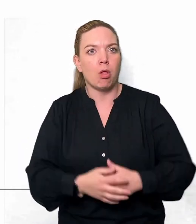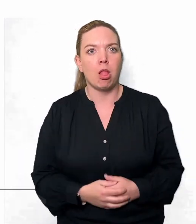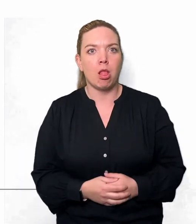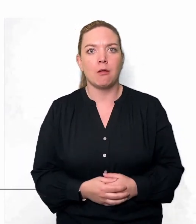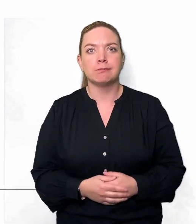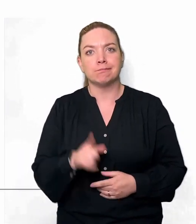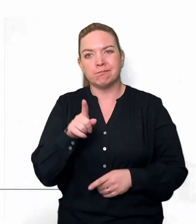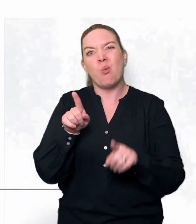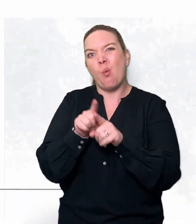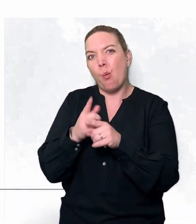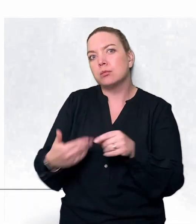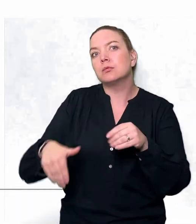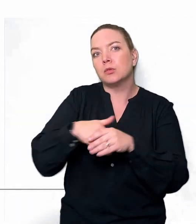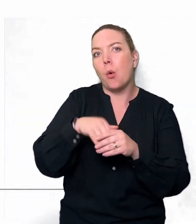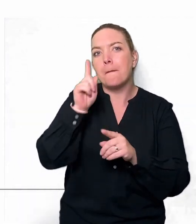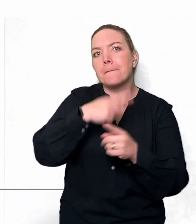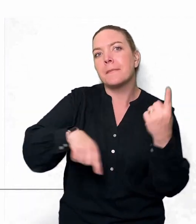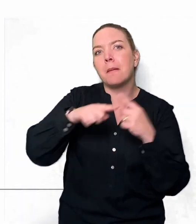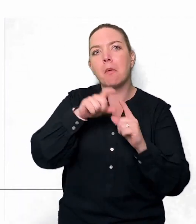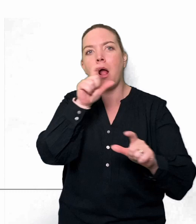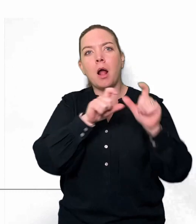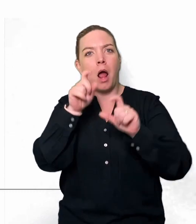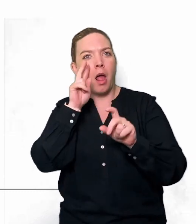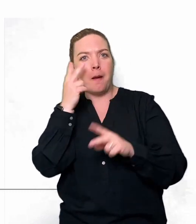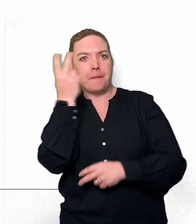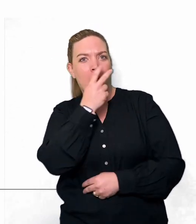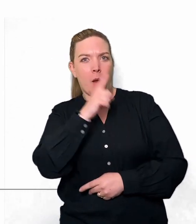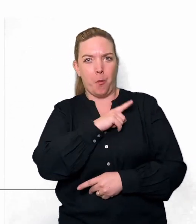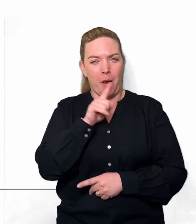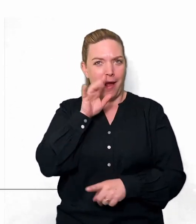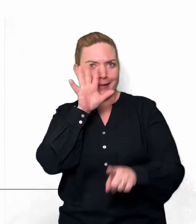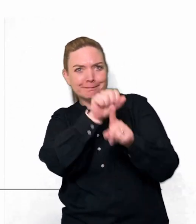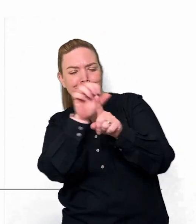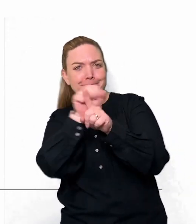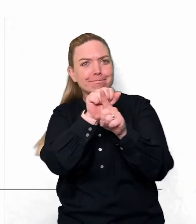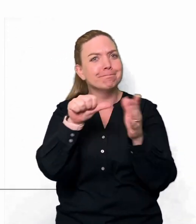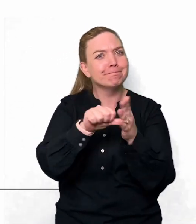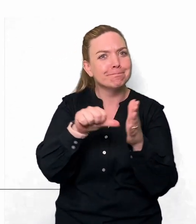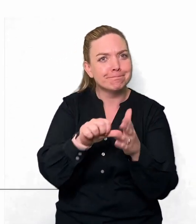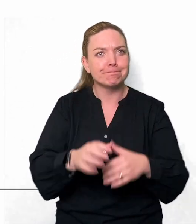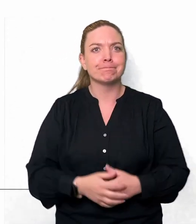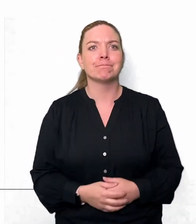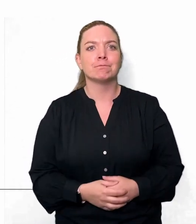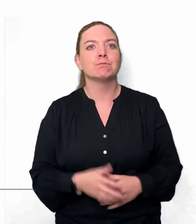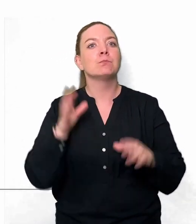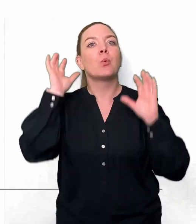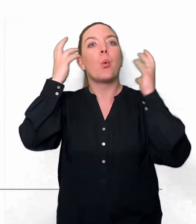issues such as colour blindness. Audio barriers include people who are D/deaf or hard-of-hearing